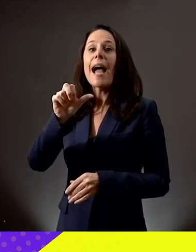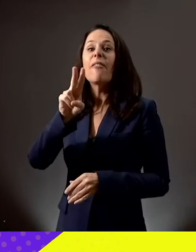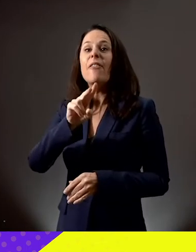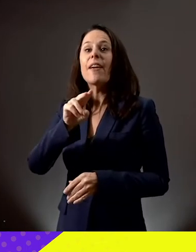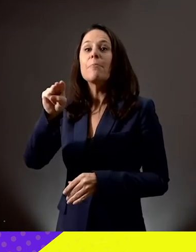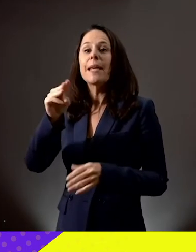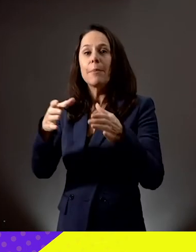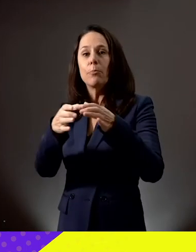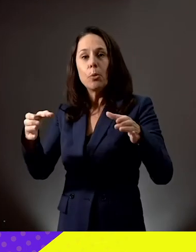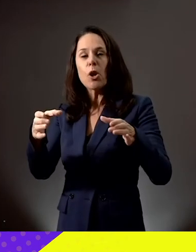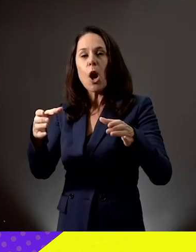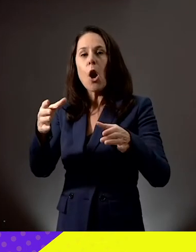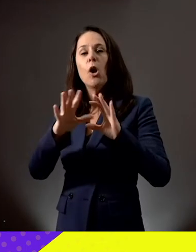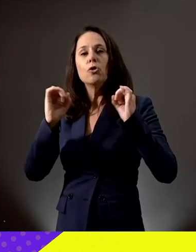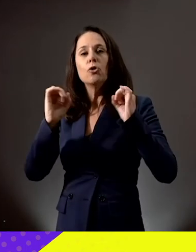Now, why this company?